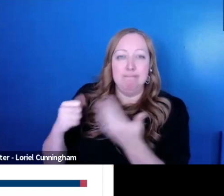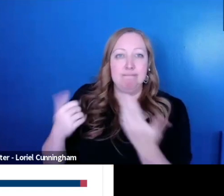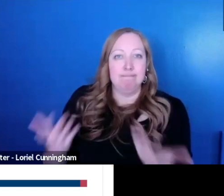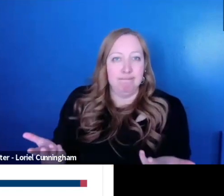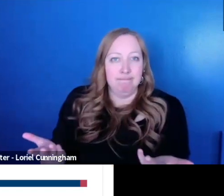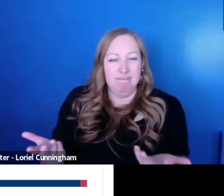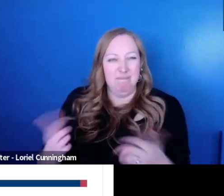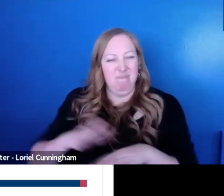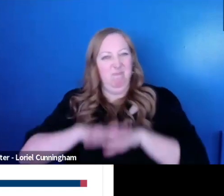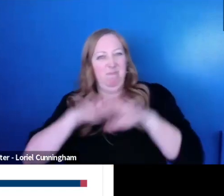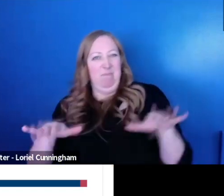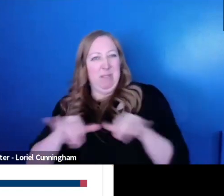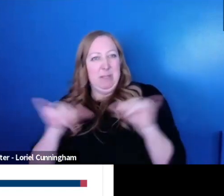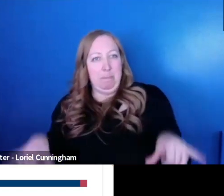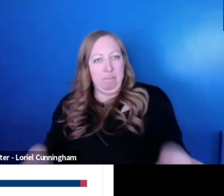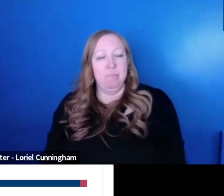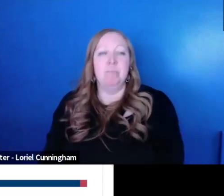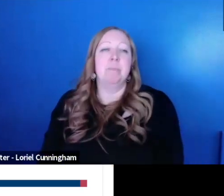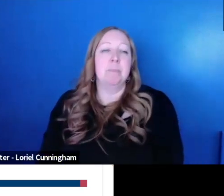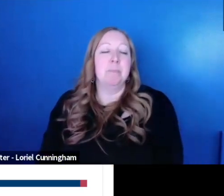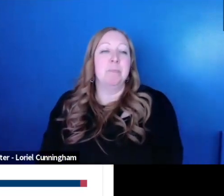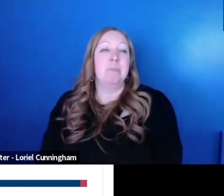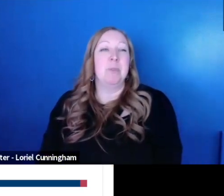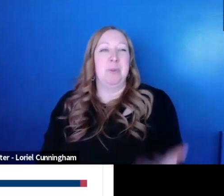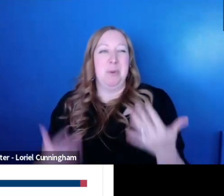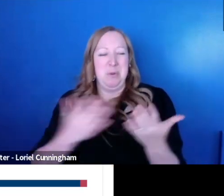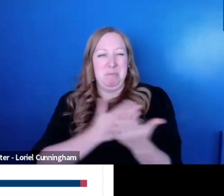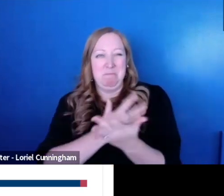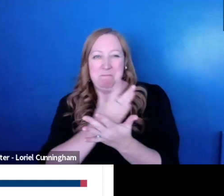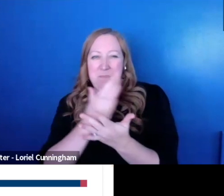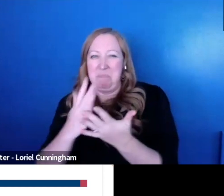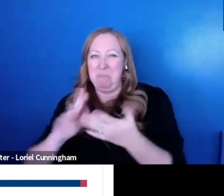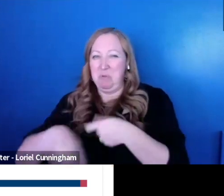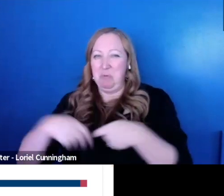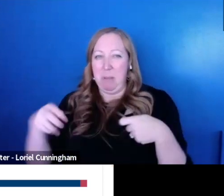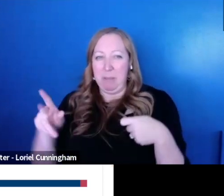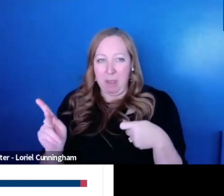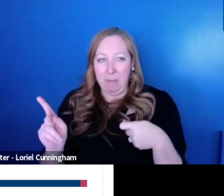So this brings us to the concluding slide, and that is how to think toward an anti- racist neuroscience. So I had